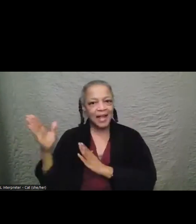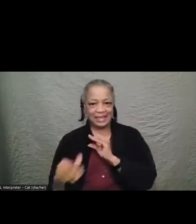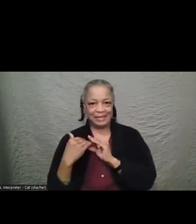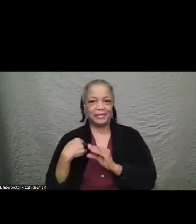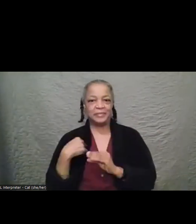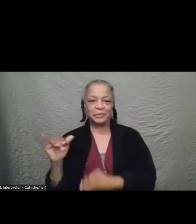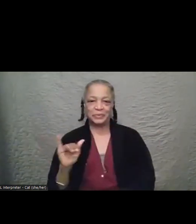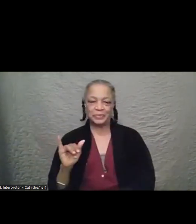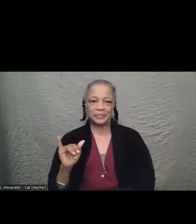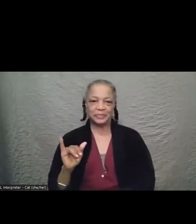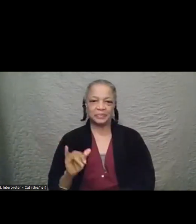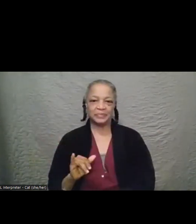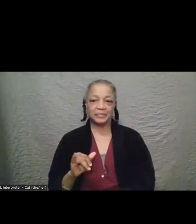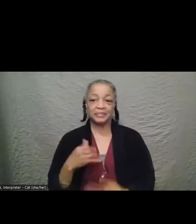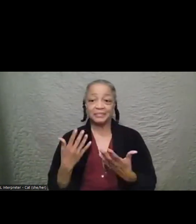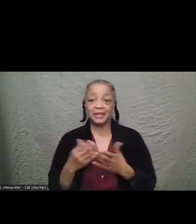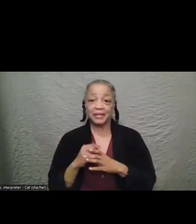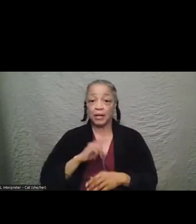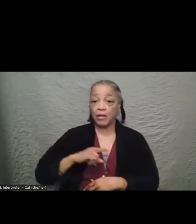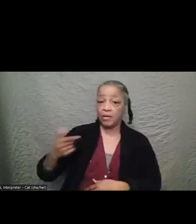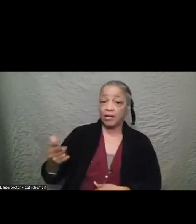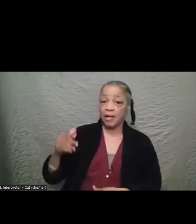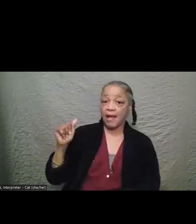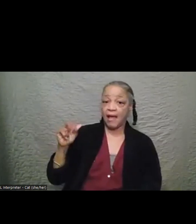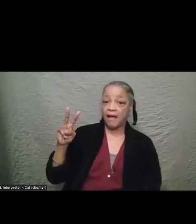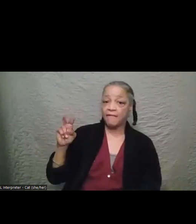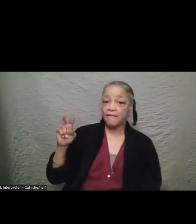So I will turn it over to Avonelle for one of our final comments .